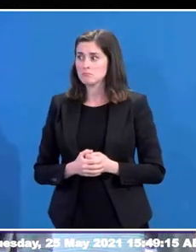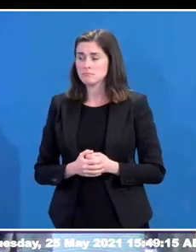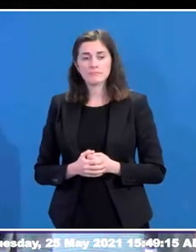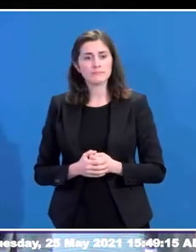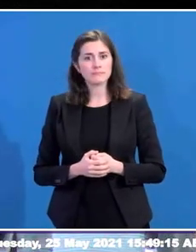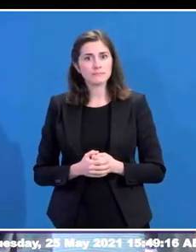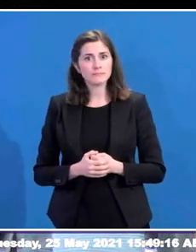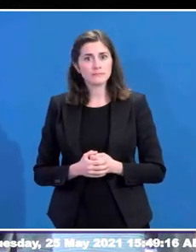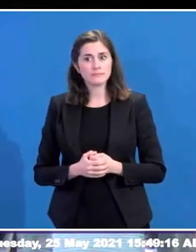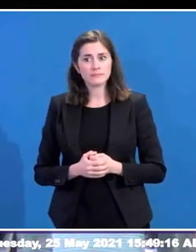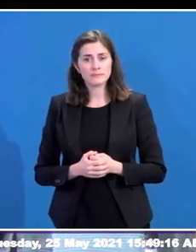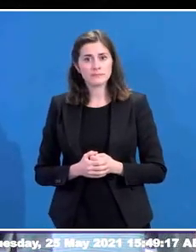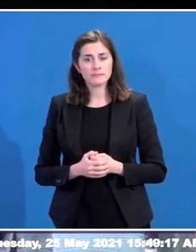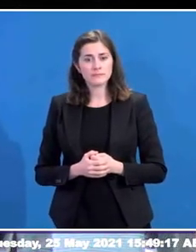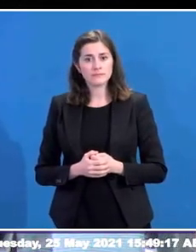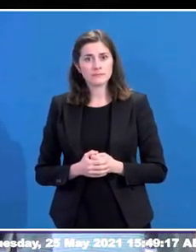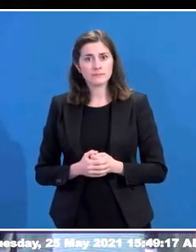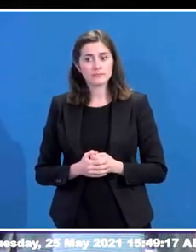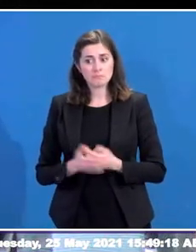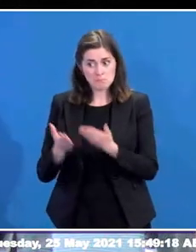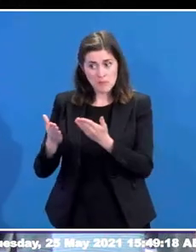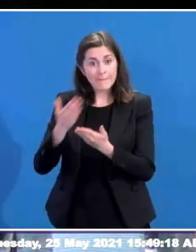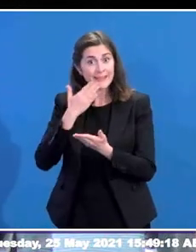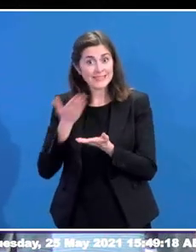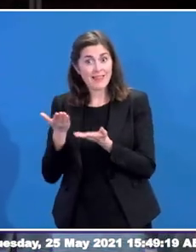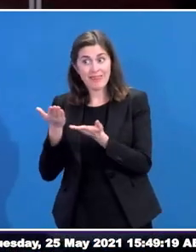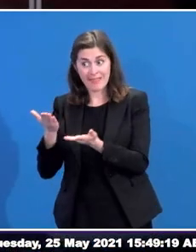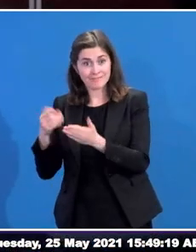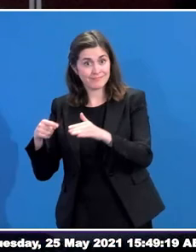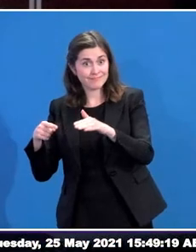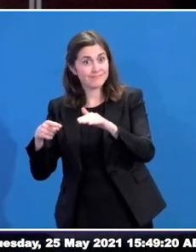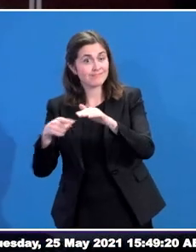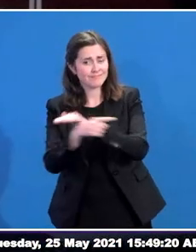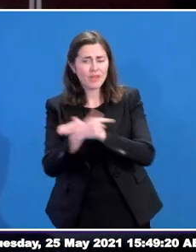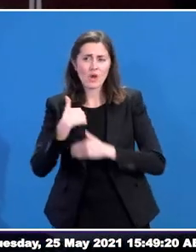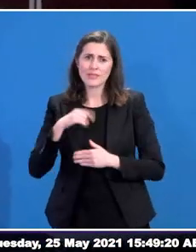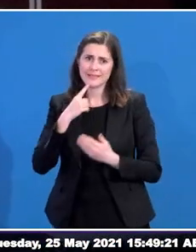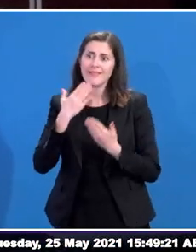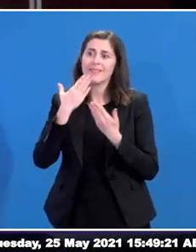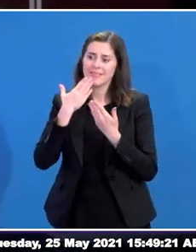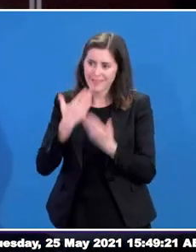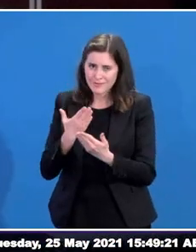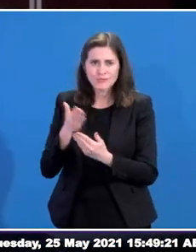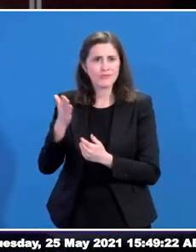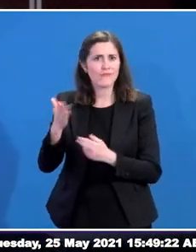Could Ms Piaud be excused and I thank you on behalf of the Royal Commission for coming today to give your evidence.